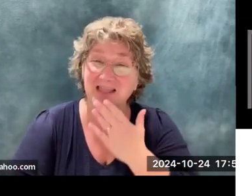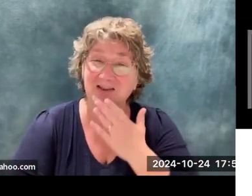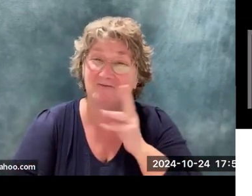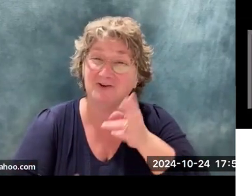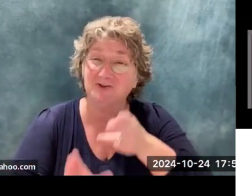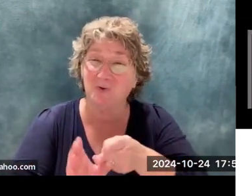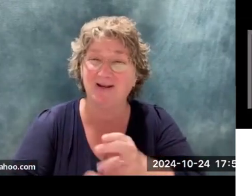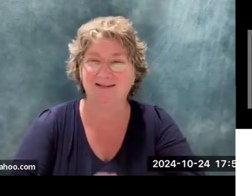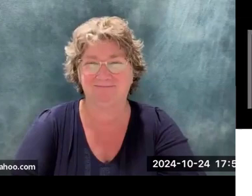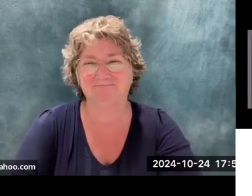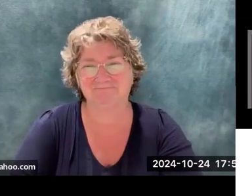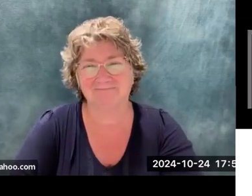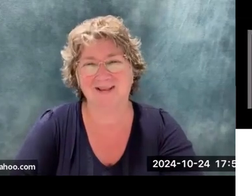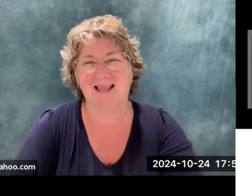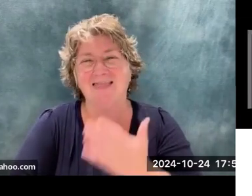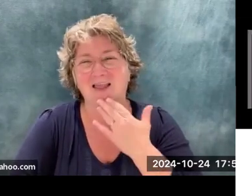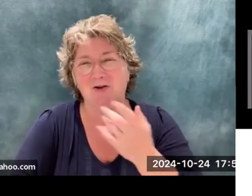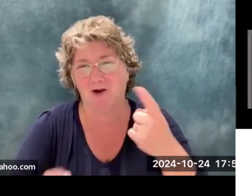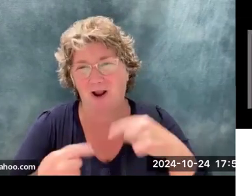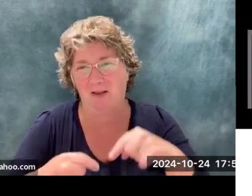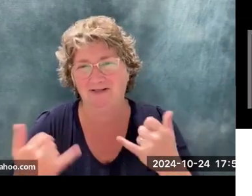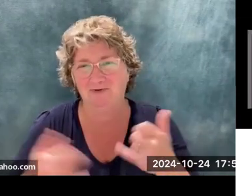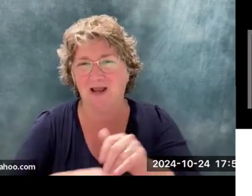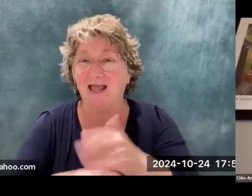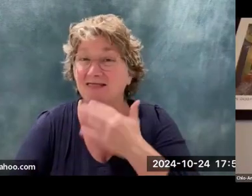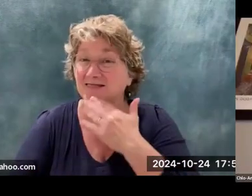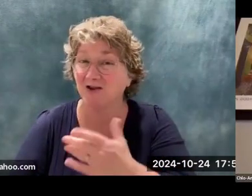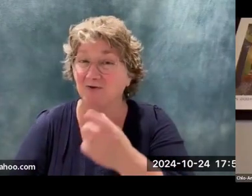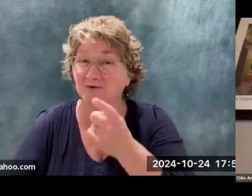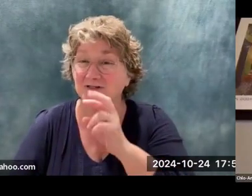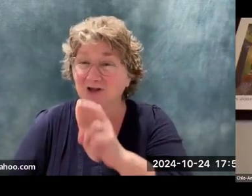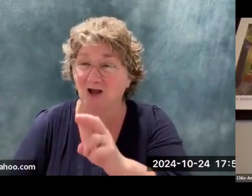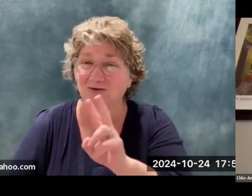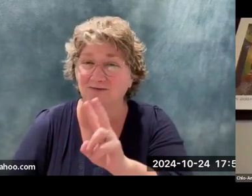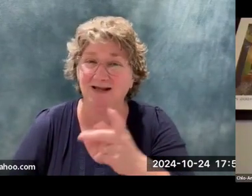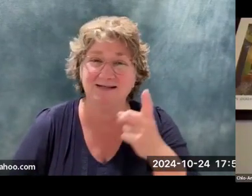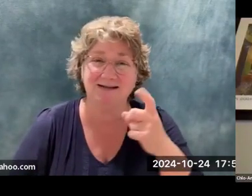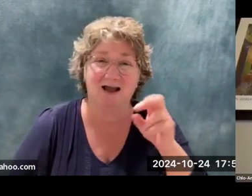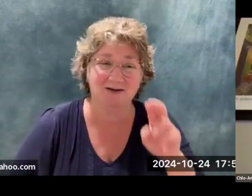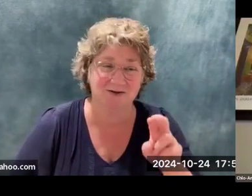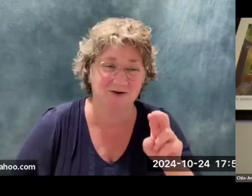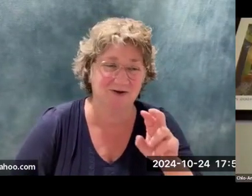Thank you, Dr. Vermont and Dr. Brault for being with us tonight, and we hope you all have a great night.